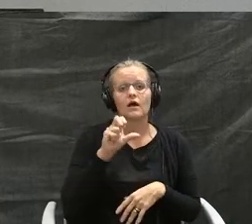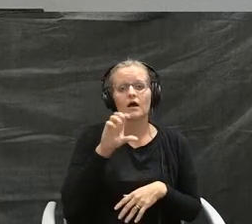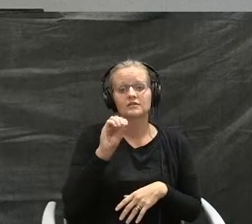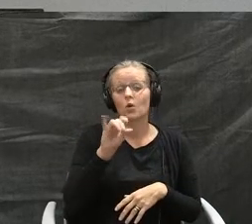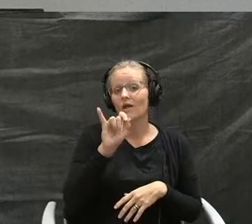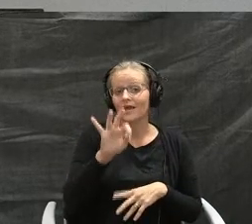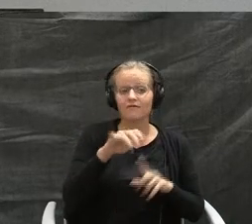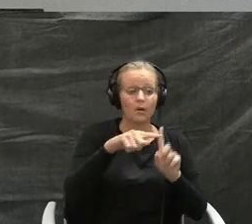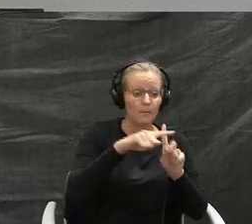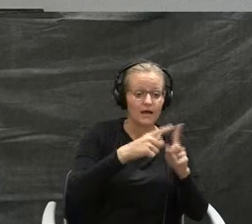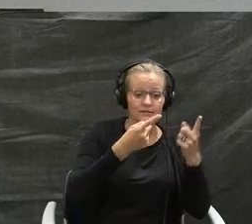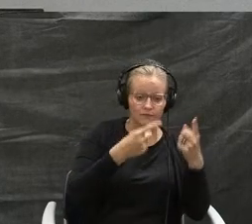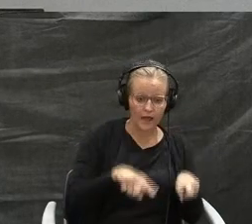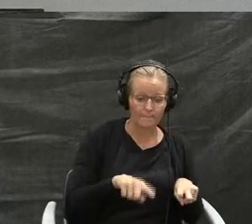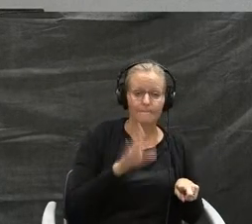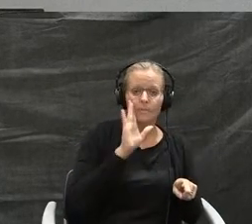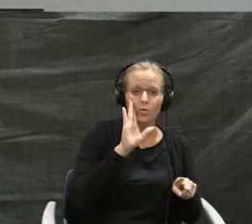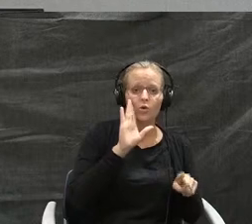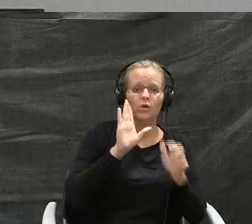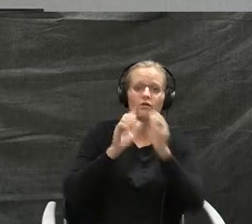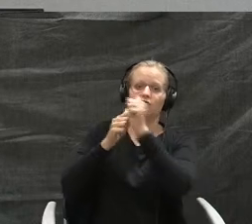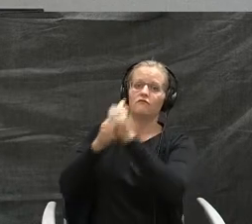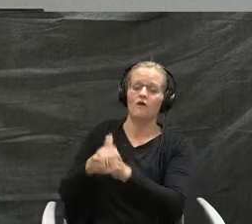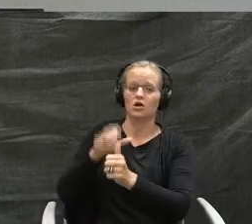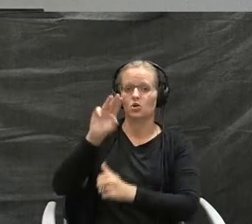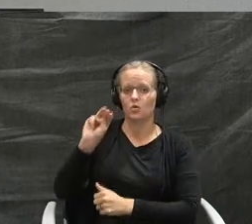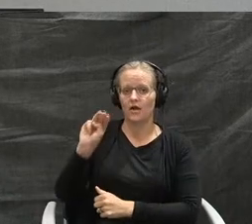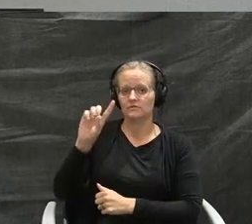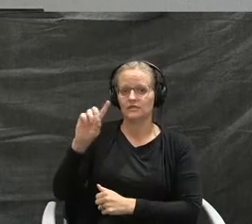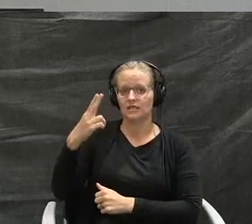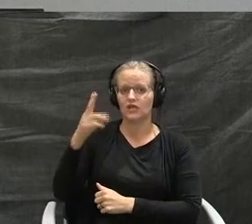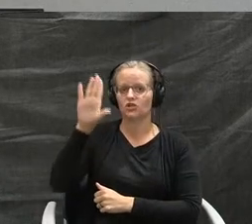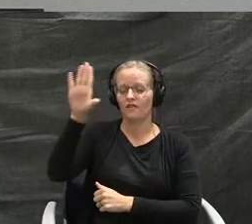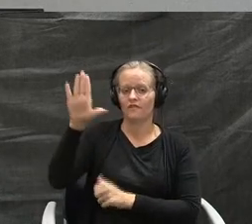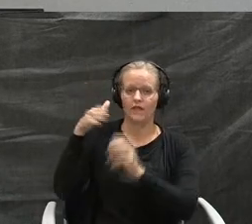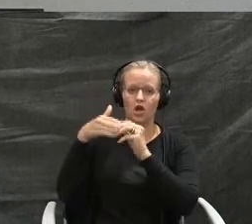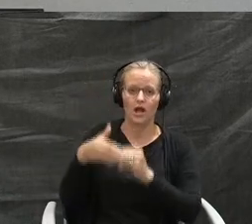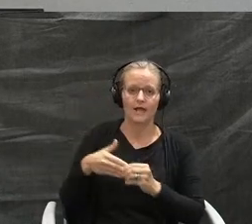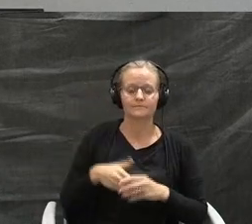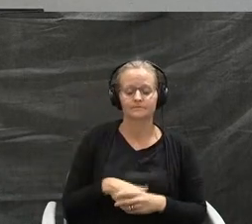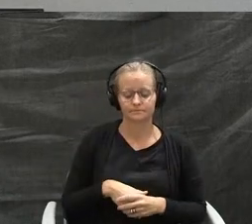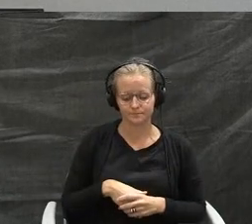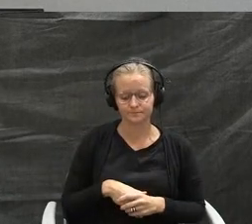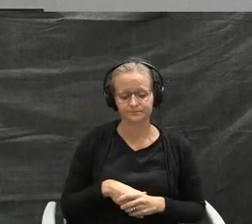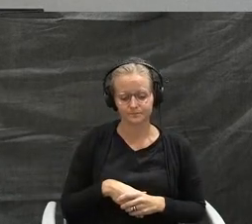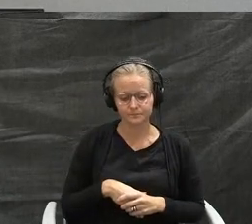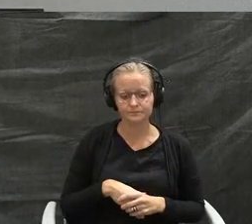Uh. Navigators will be provided, as we said, will have students